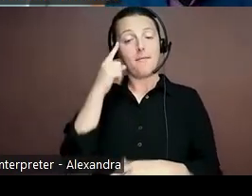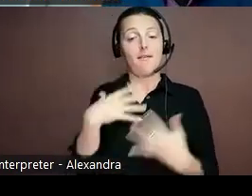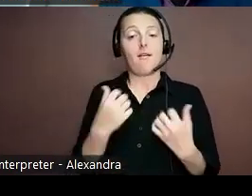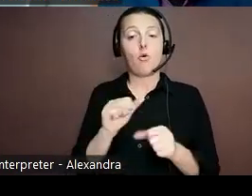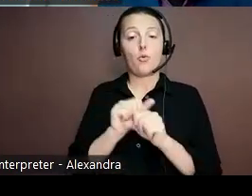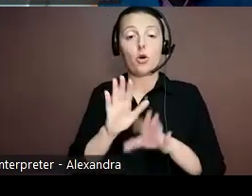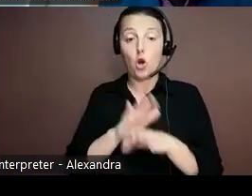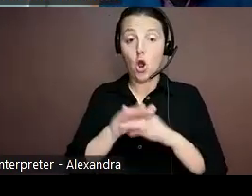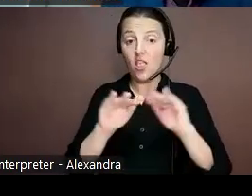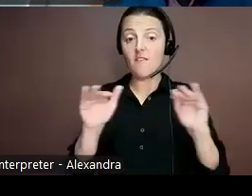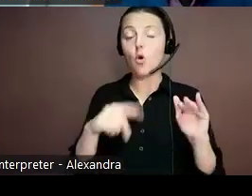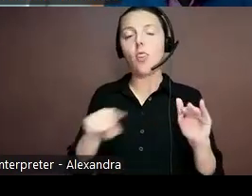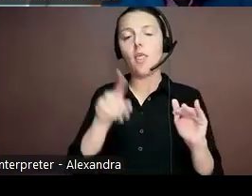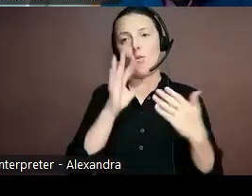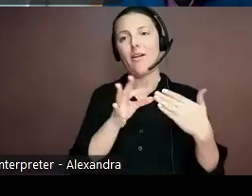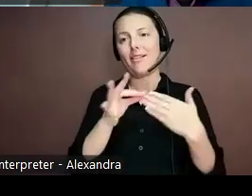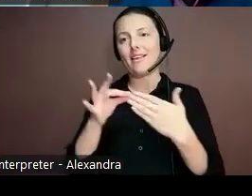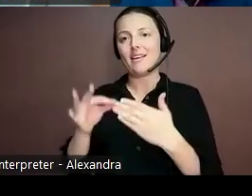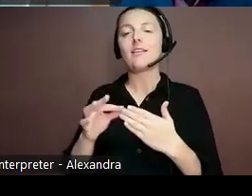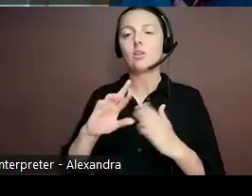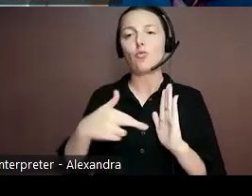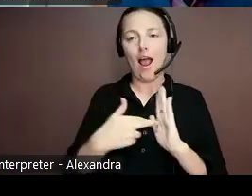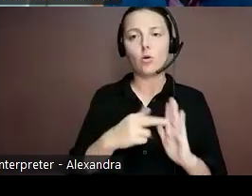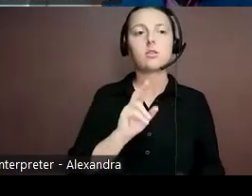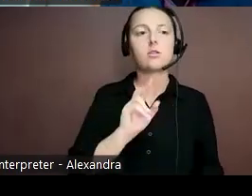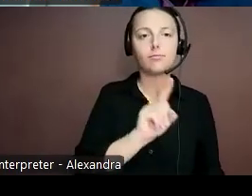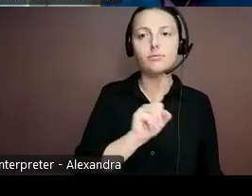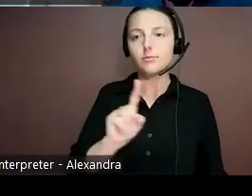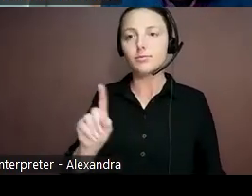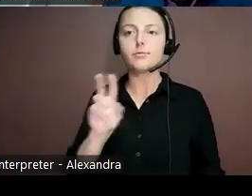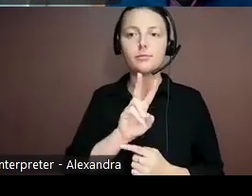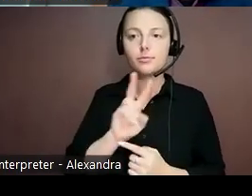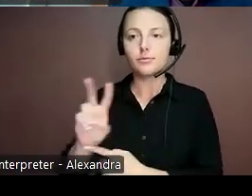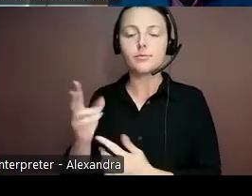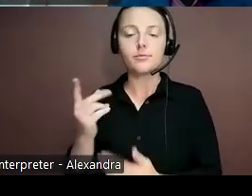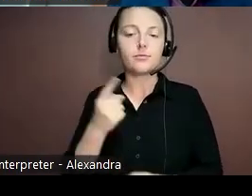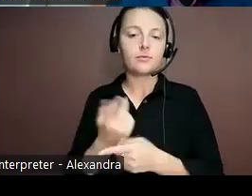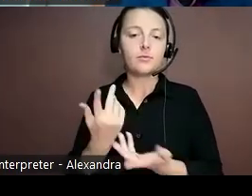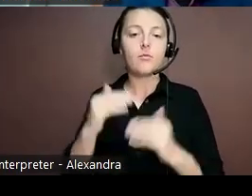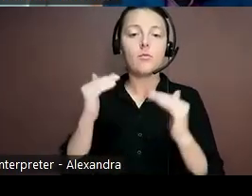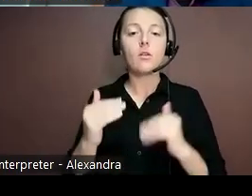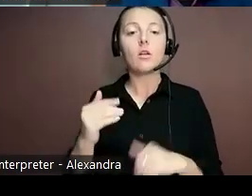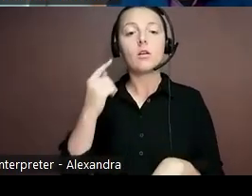all of our other uh disciplines like social work um my psychology trainings you know uh physicians